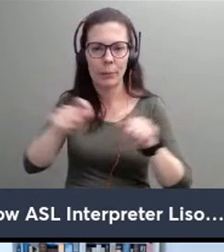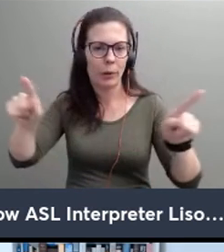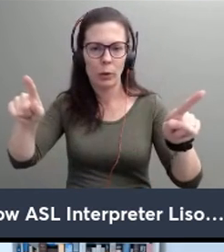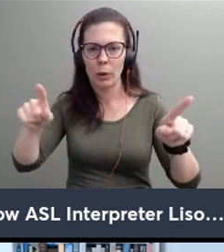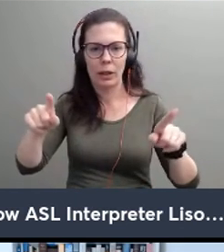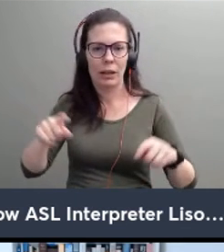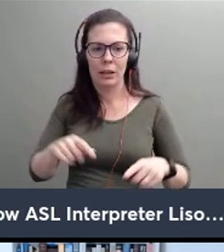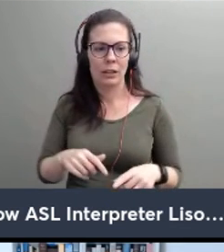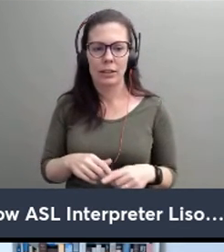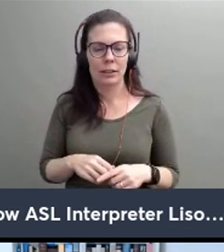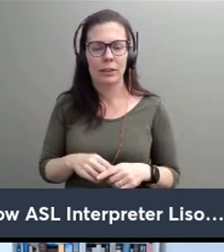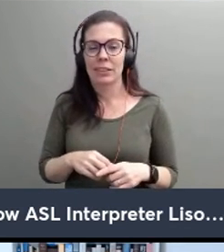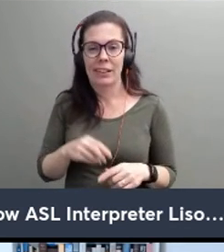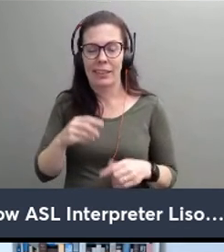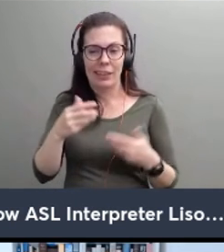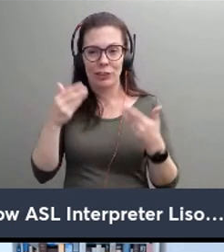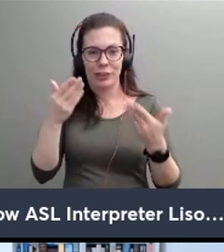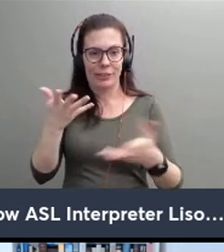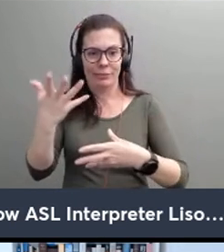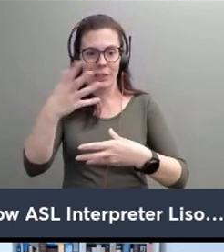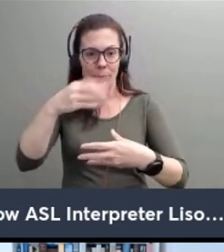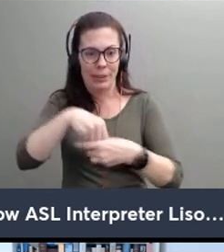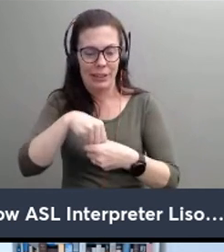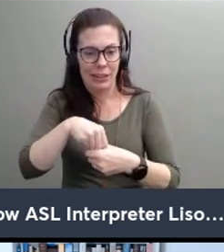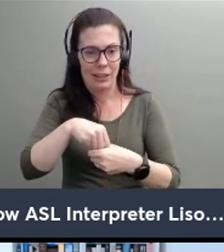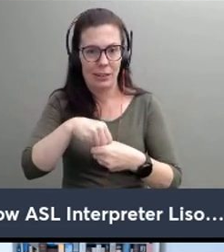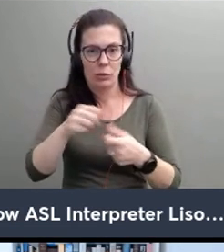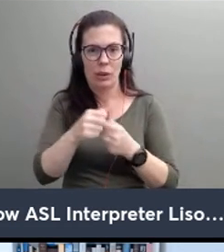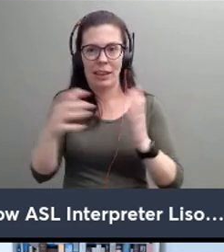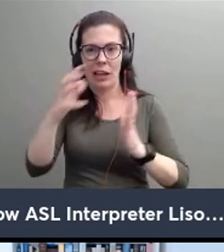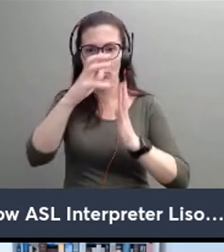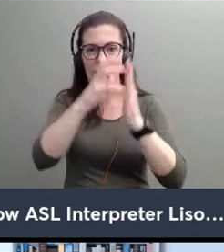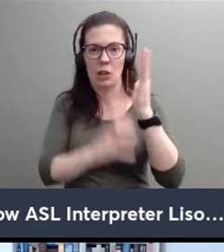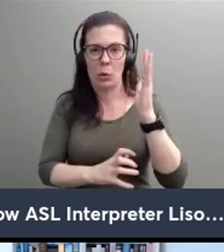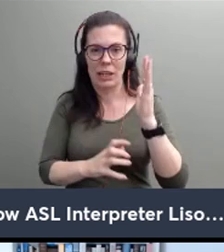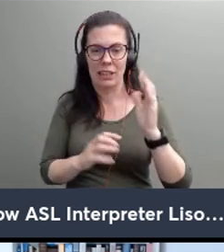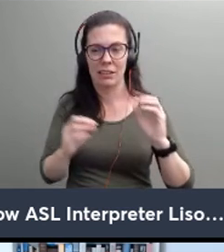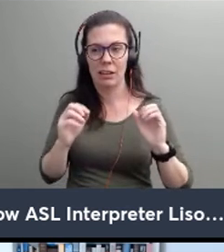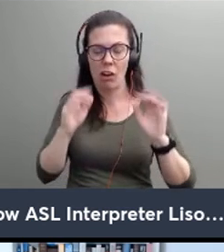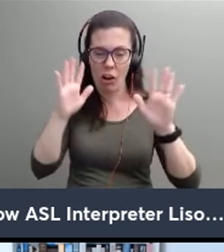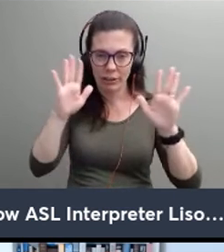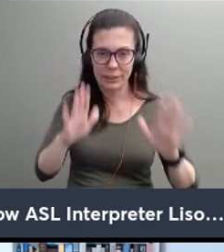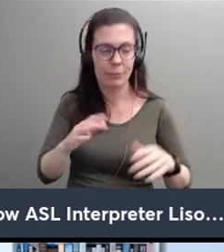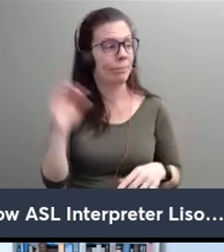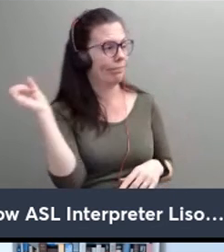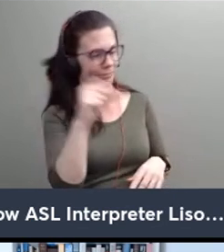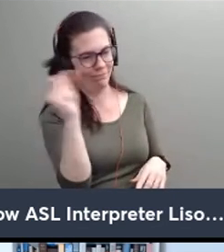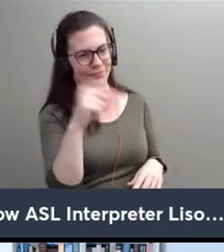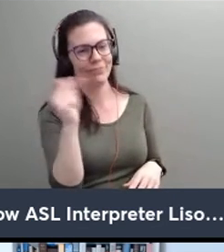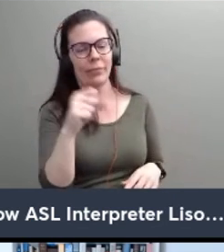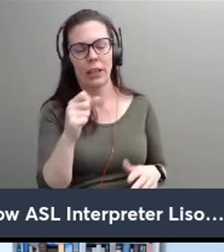And they just get all this built in without having to write a line of code. That's awesome. Yep, yep, totally. We are super excited,